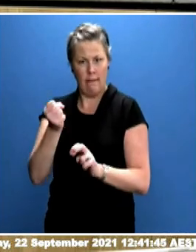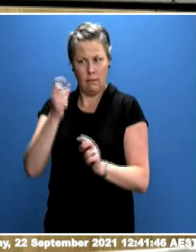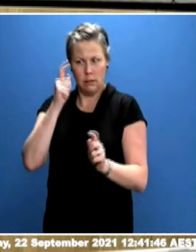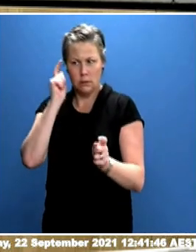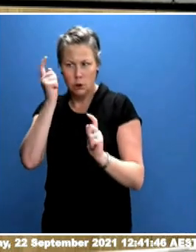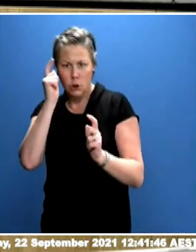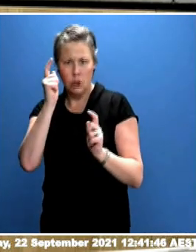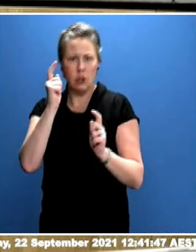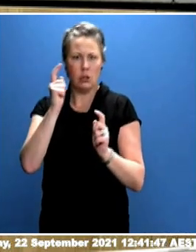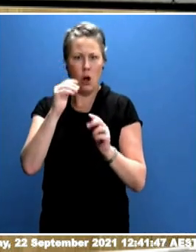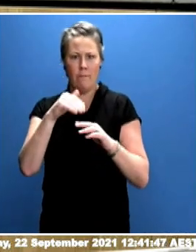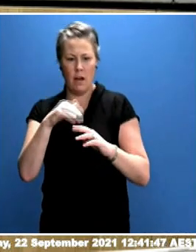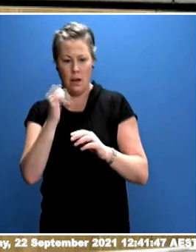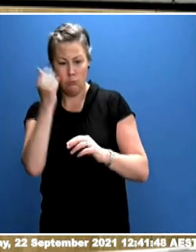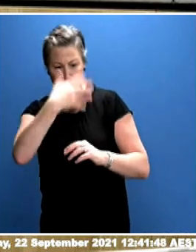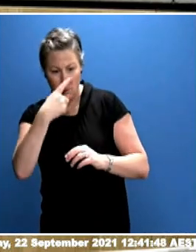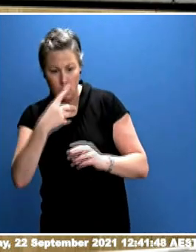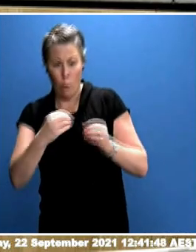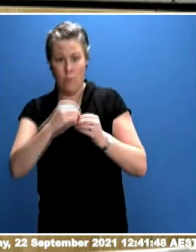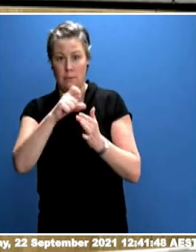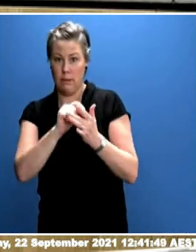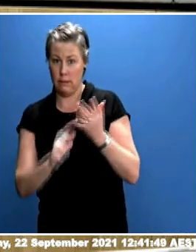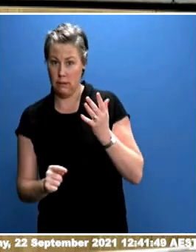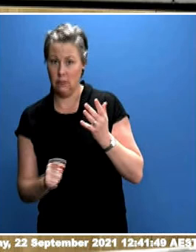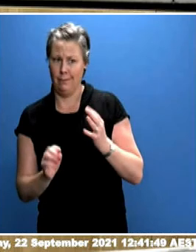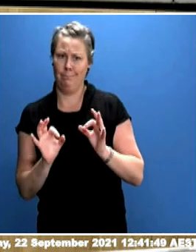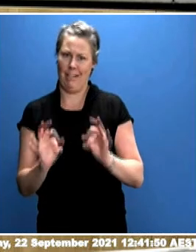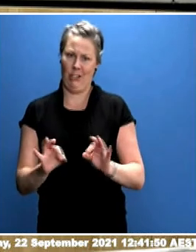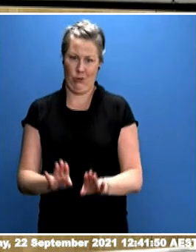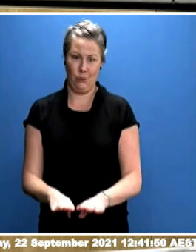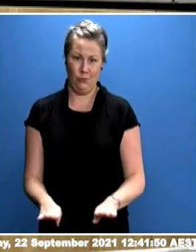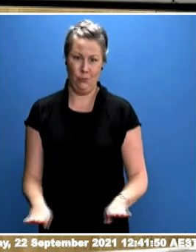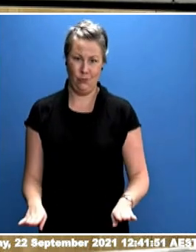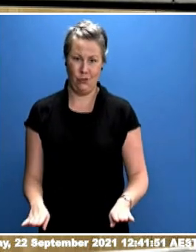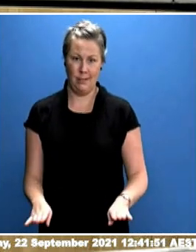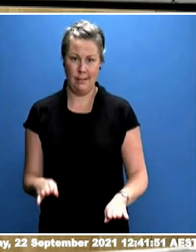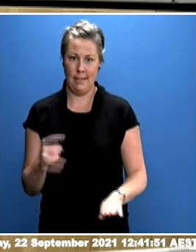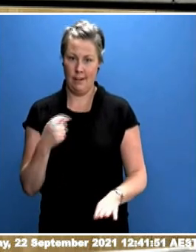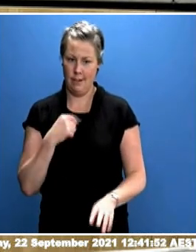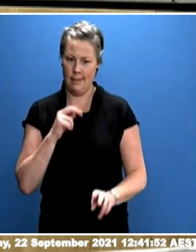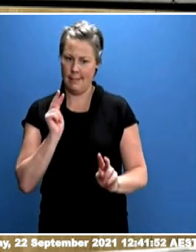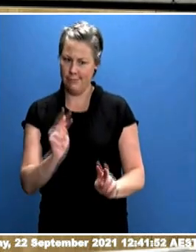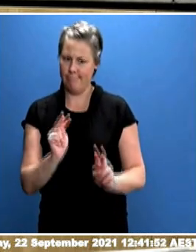First Nations people with disability, particularly children, are not confined